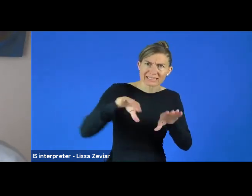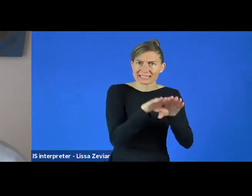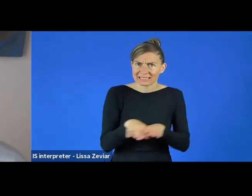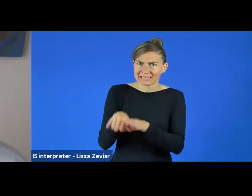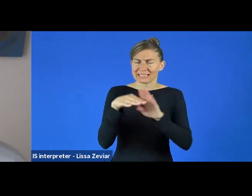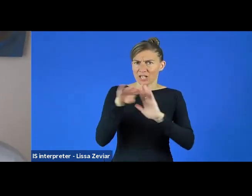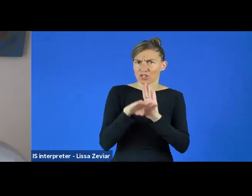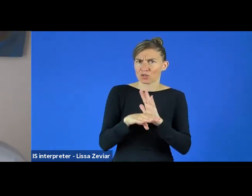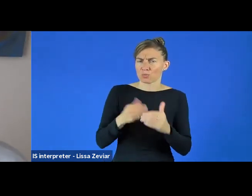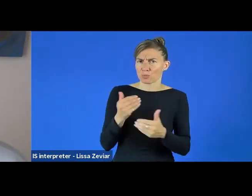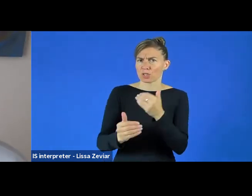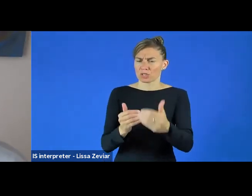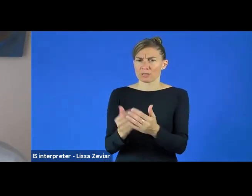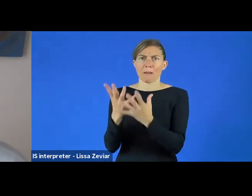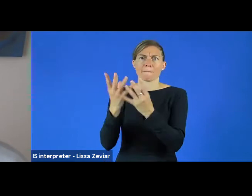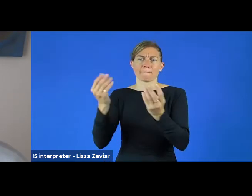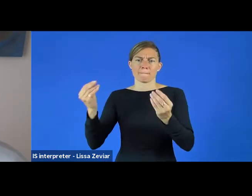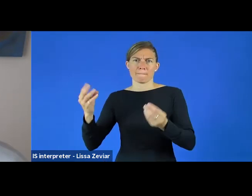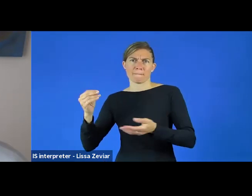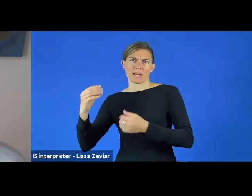As for us, consumers and persons with disabilities,